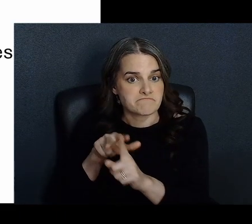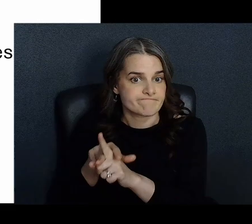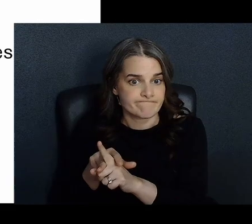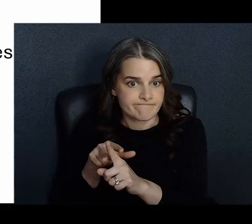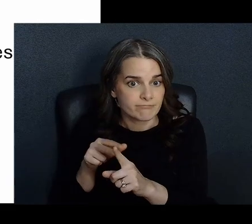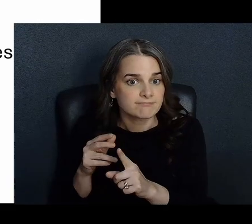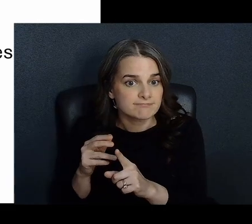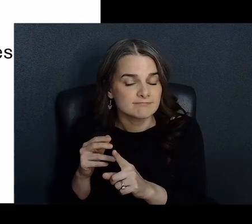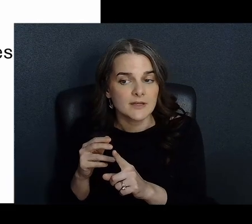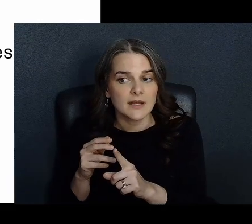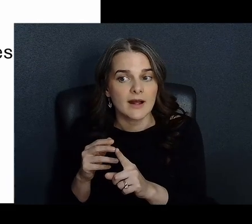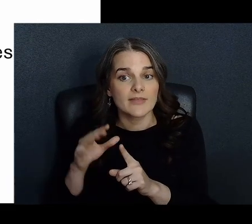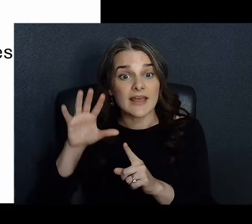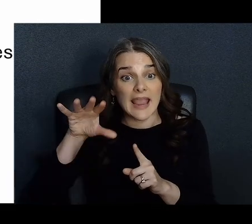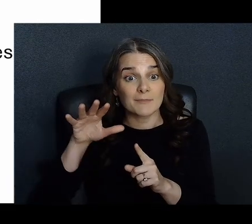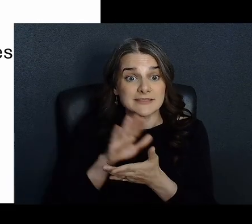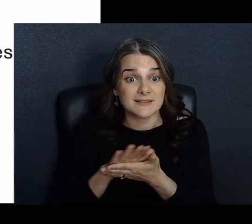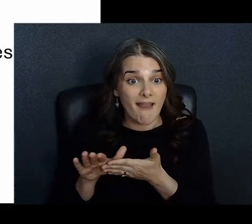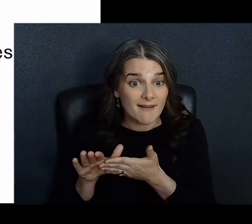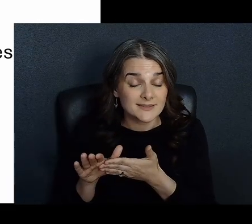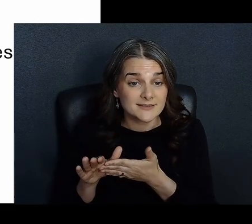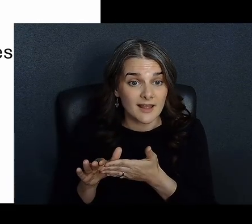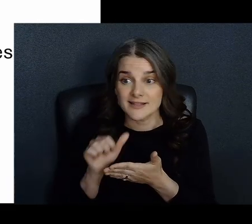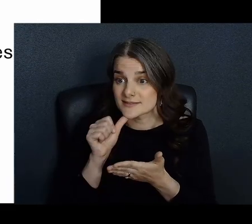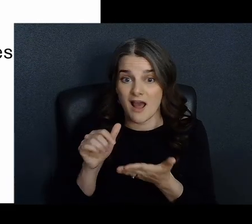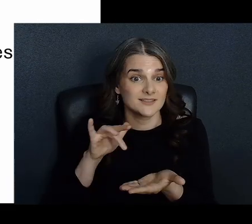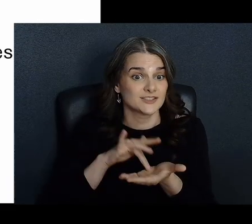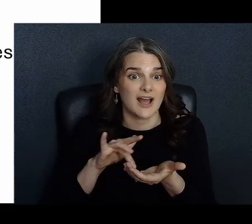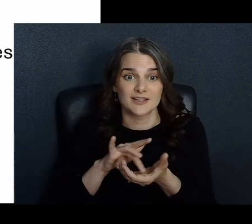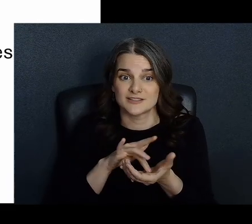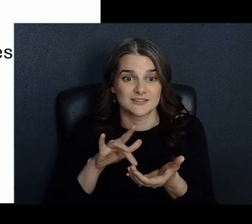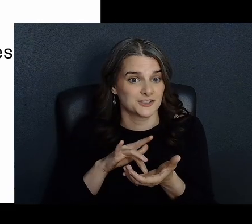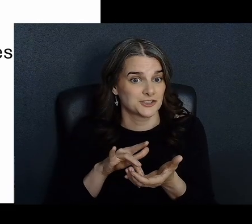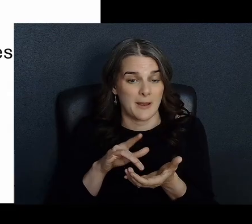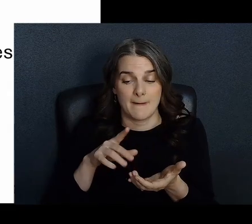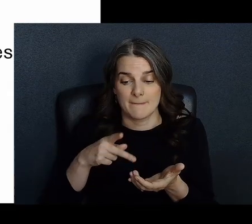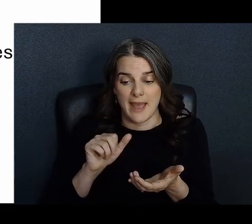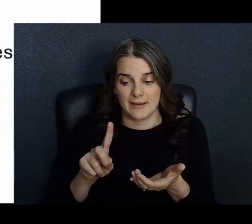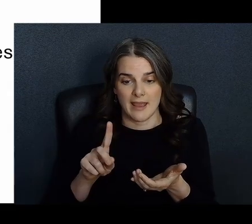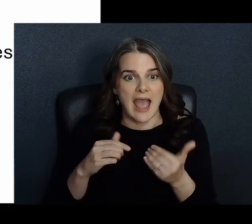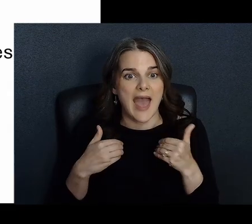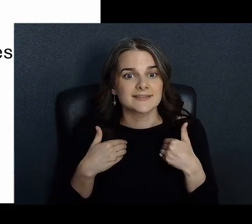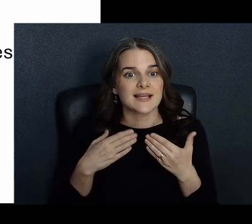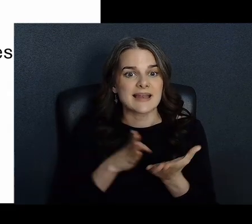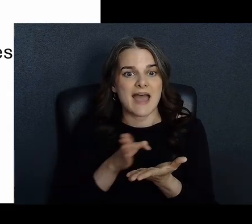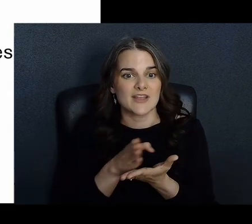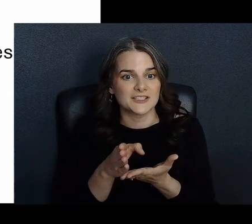What's nice about this is that it's not a touchpad. It has the navigation keys for pause, fast forward, and rewind.